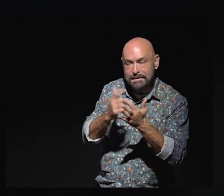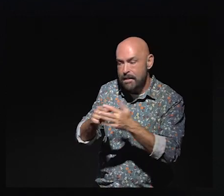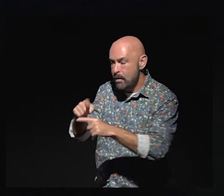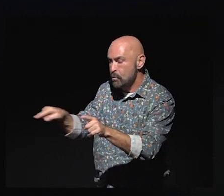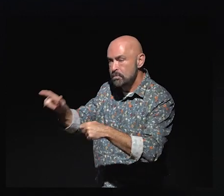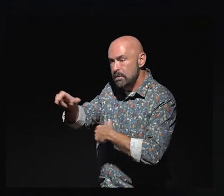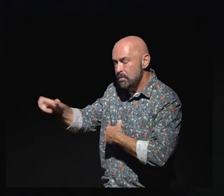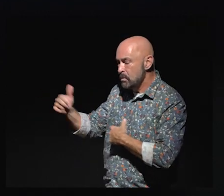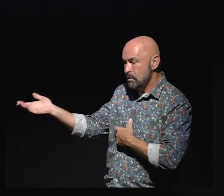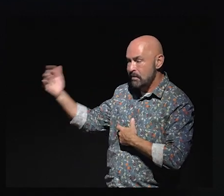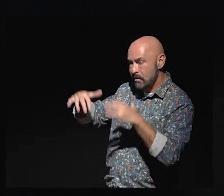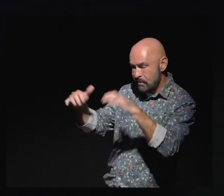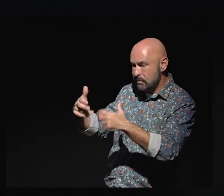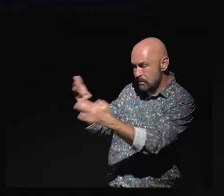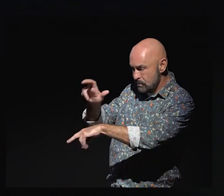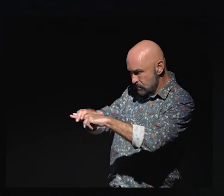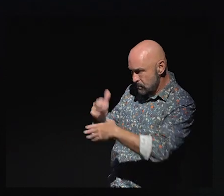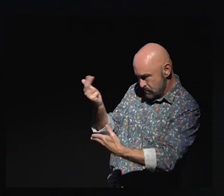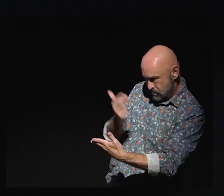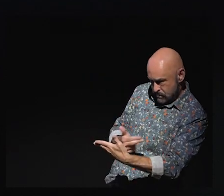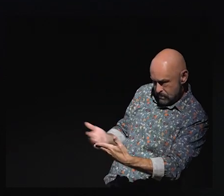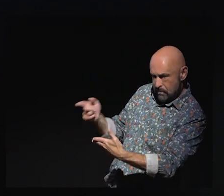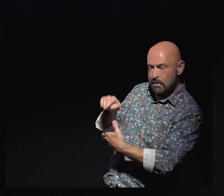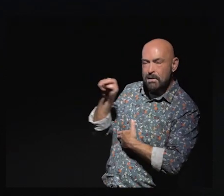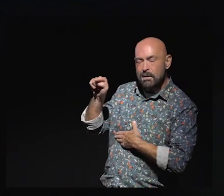who were coming to sit for him for these drawings